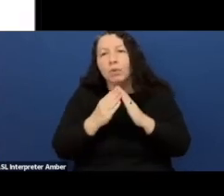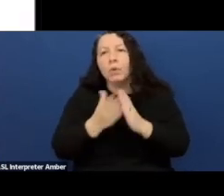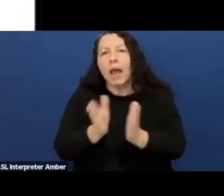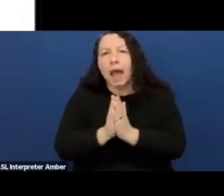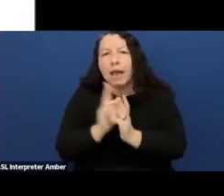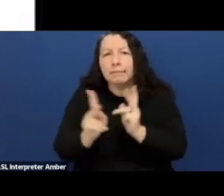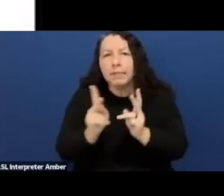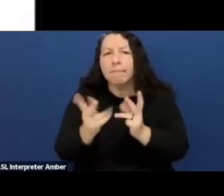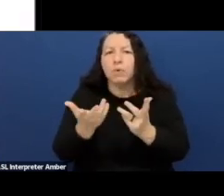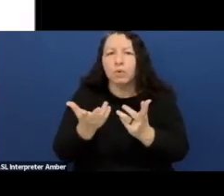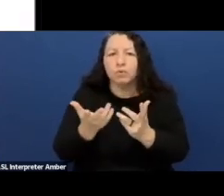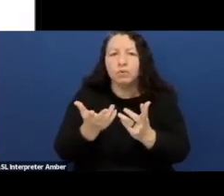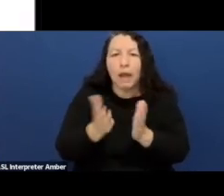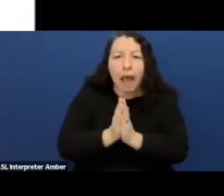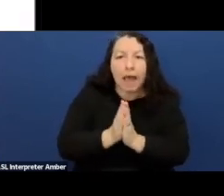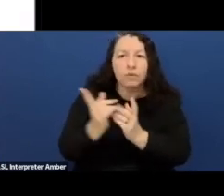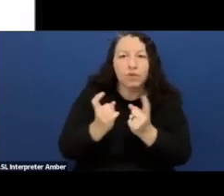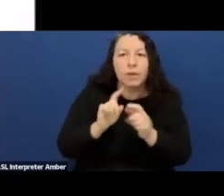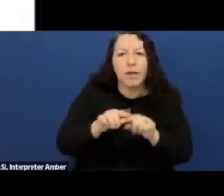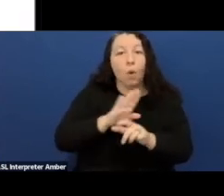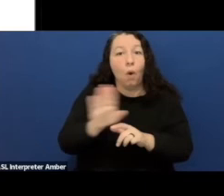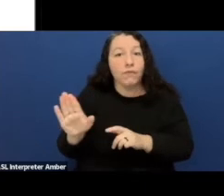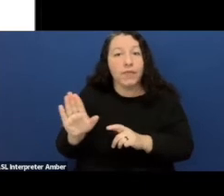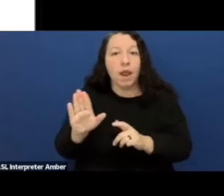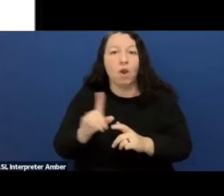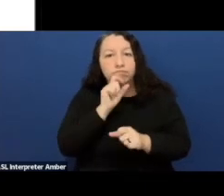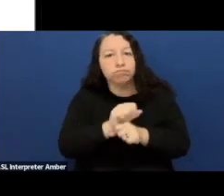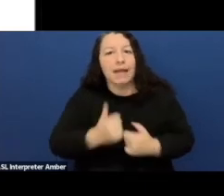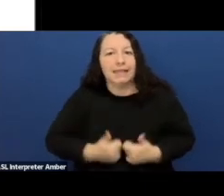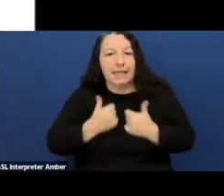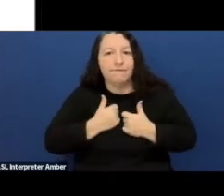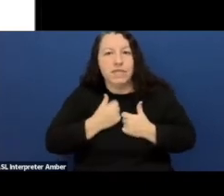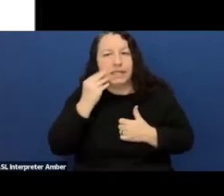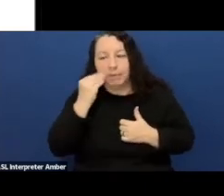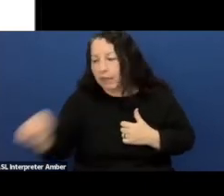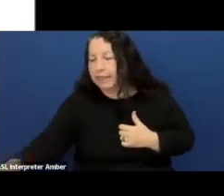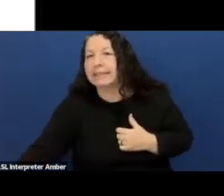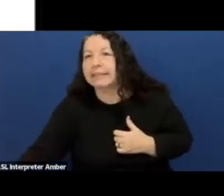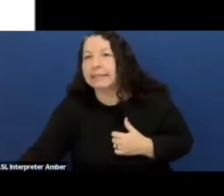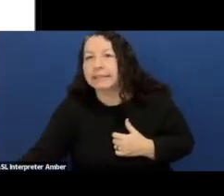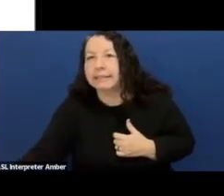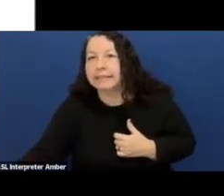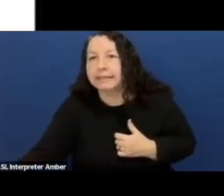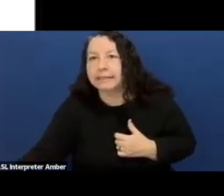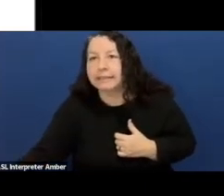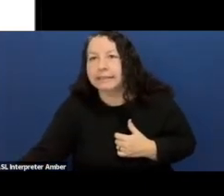we engage in community and ask people to raise questions based on their lived experiences.